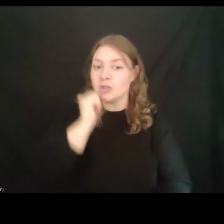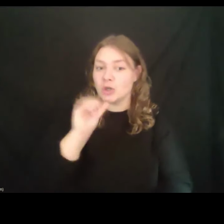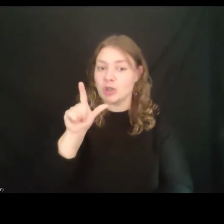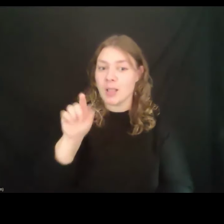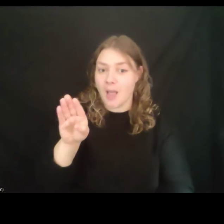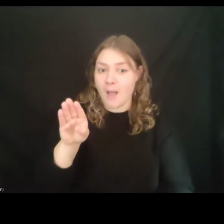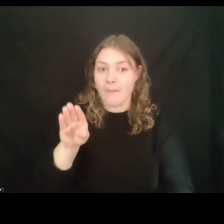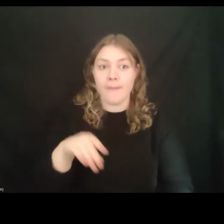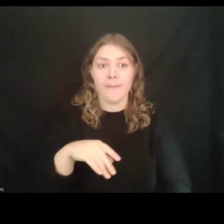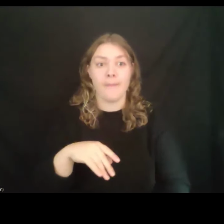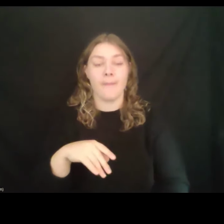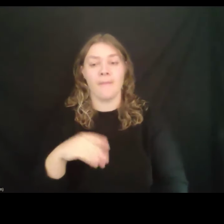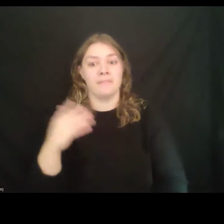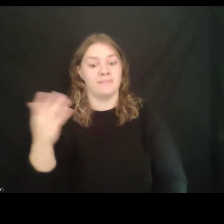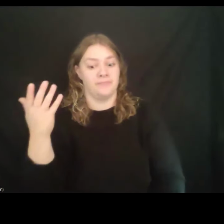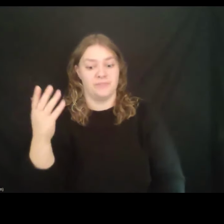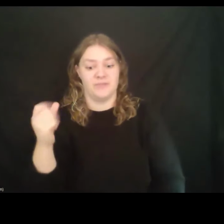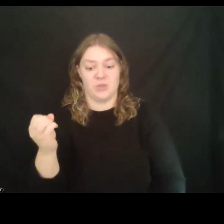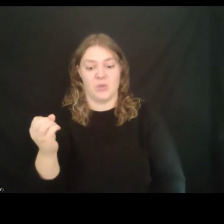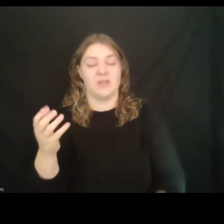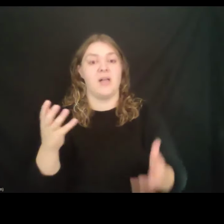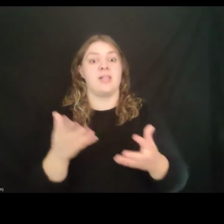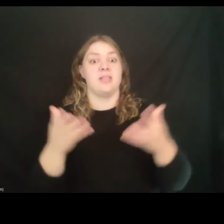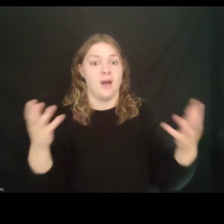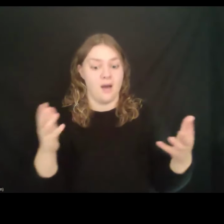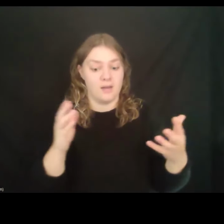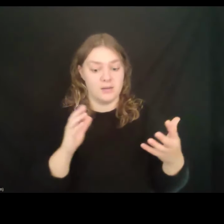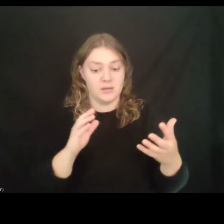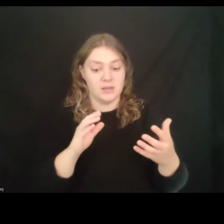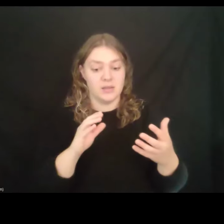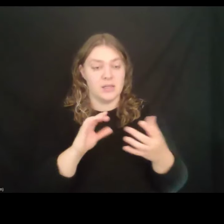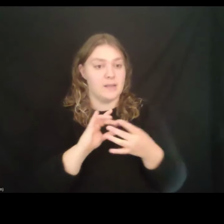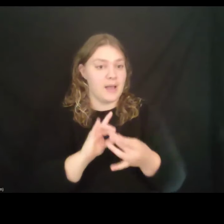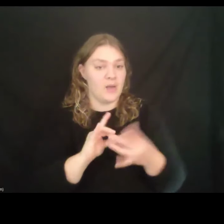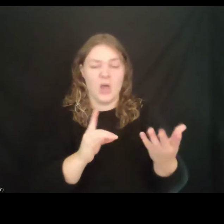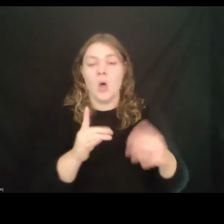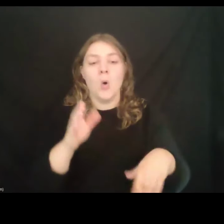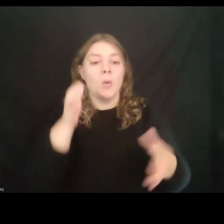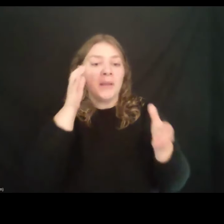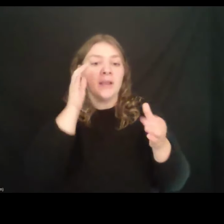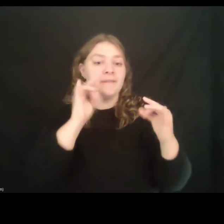club uh so it's a lot of Outreach so we hear the feedback directly from our the patients that we